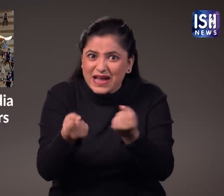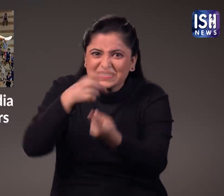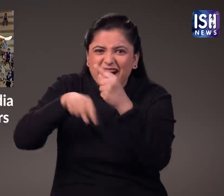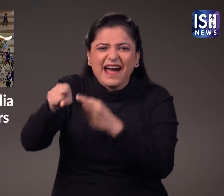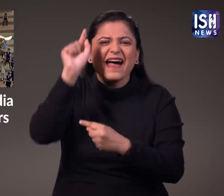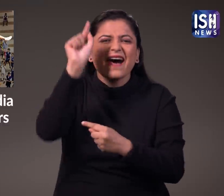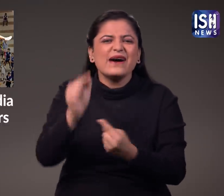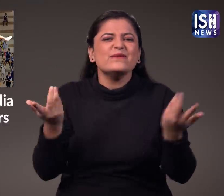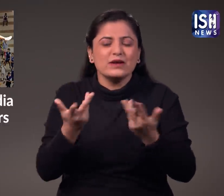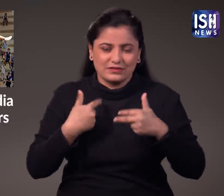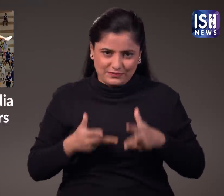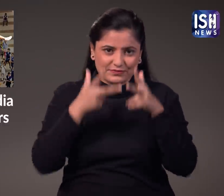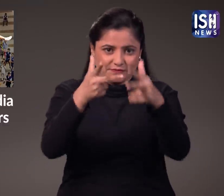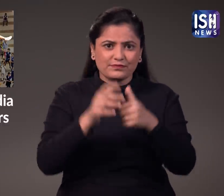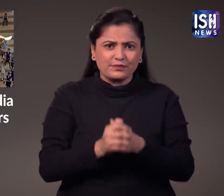Want to know? Let me tell you about them.